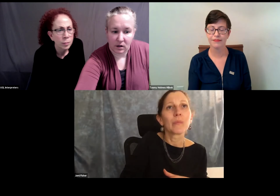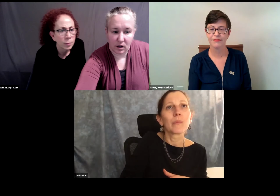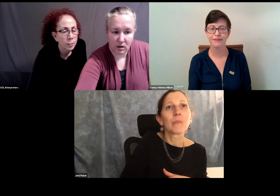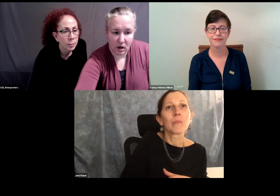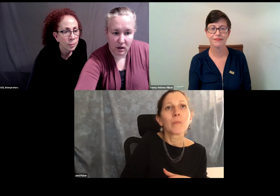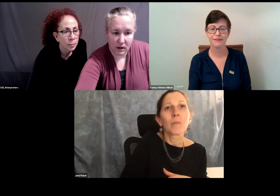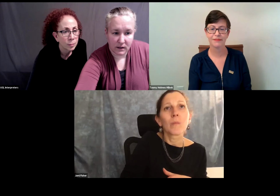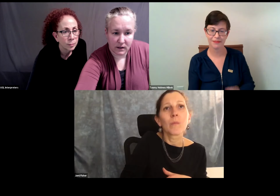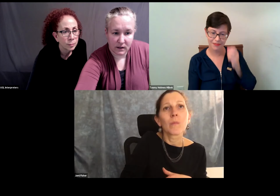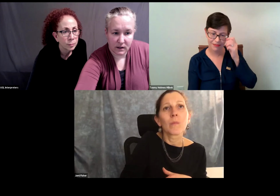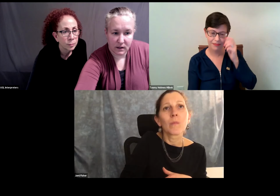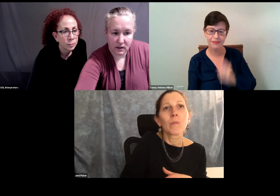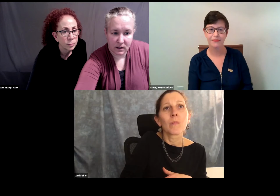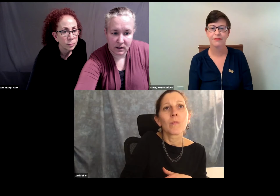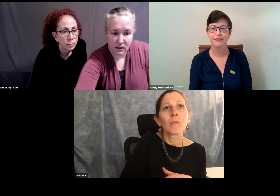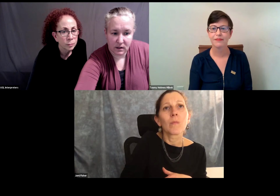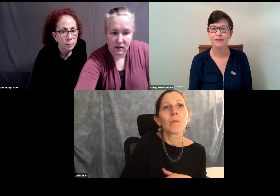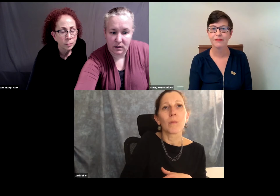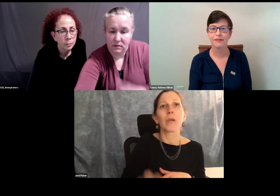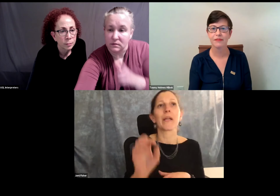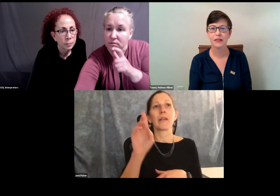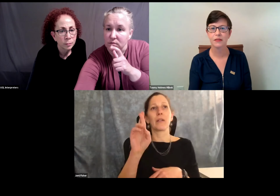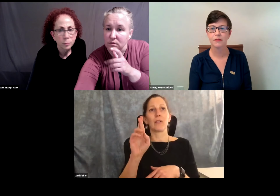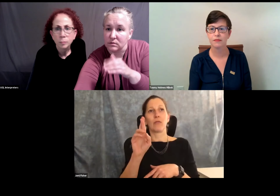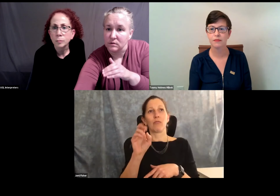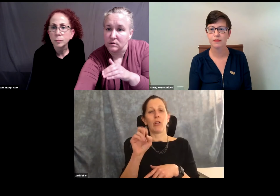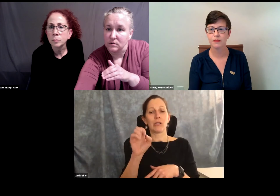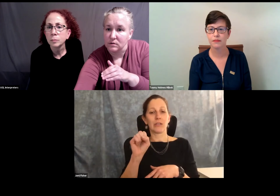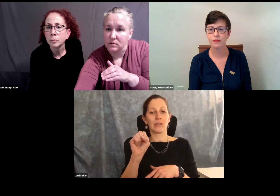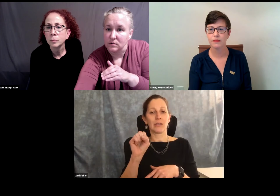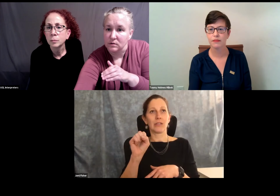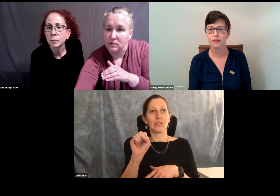call on.